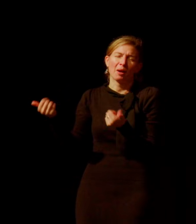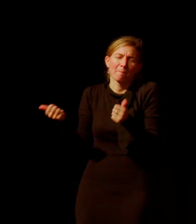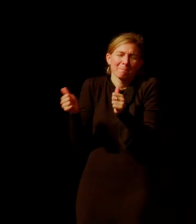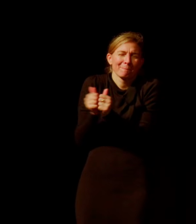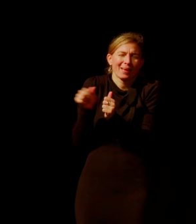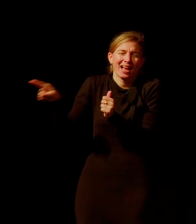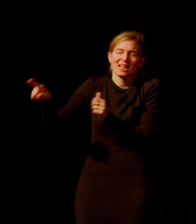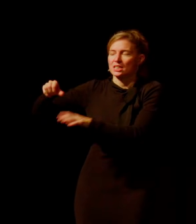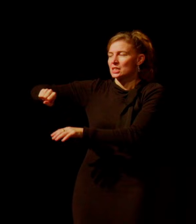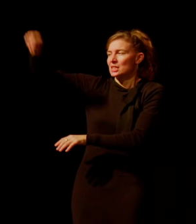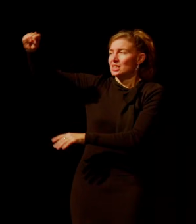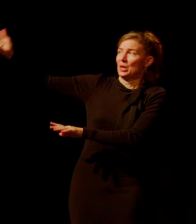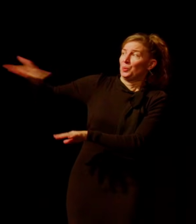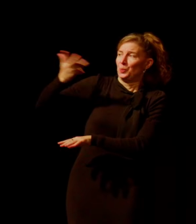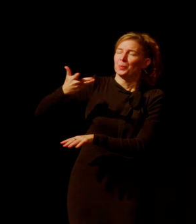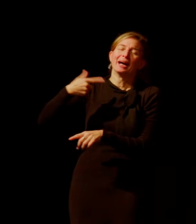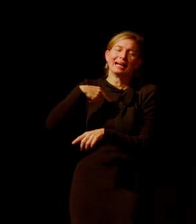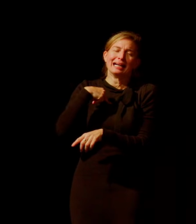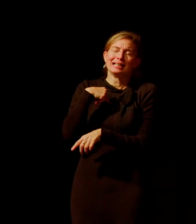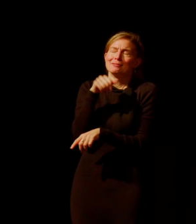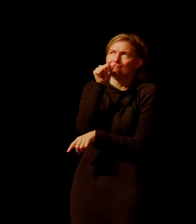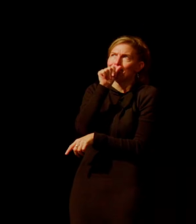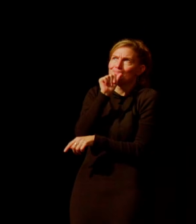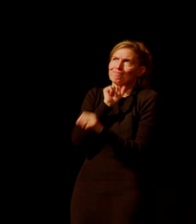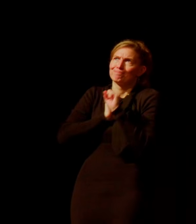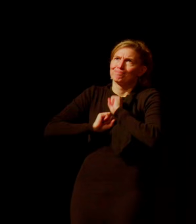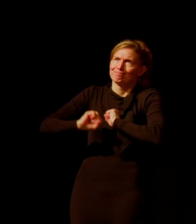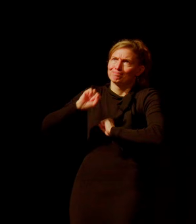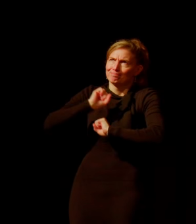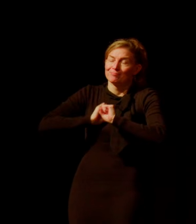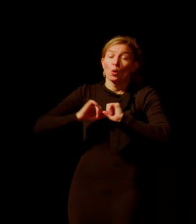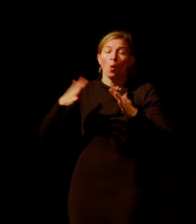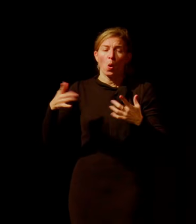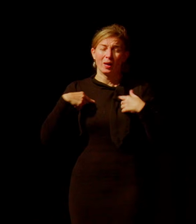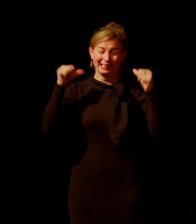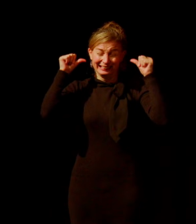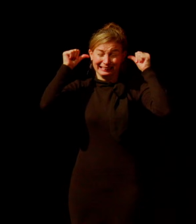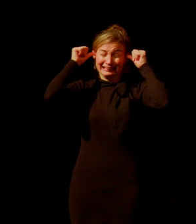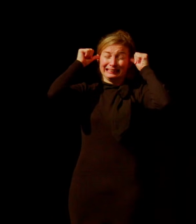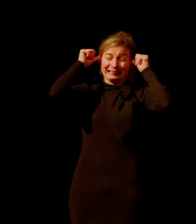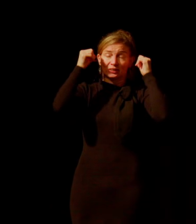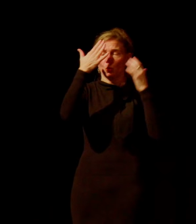or you’re stuffing earplugs just to block out their earth-shaking snoring.